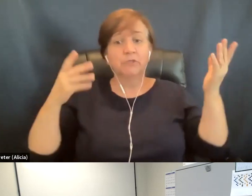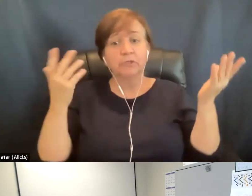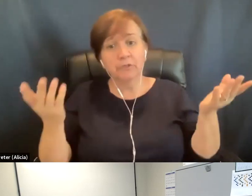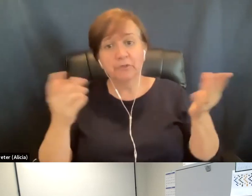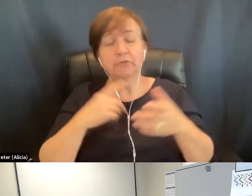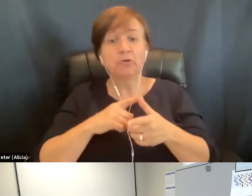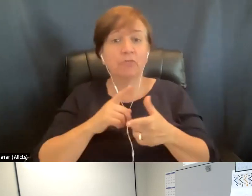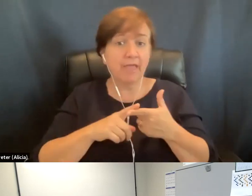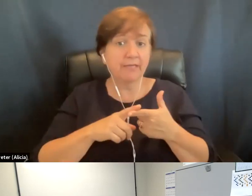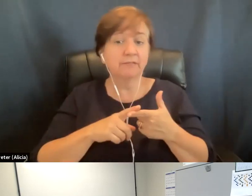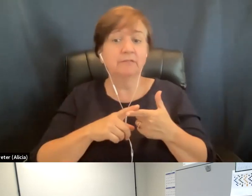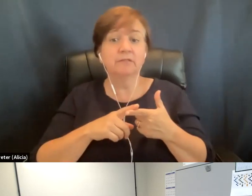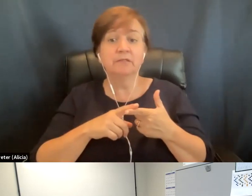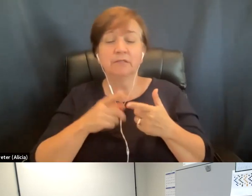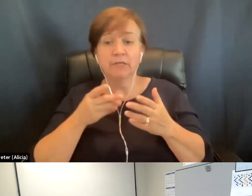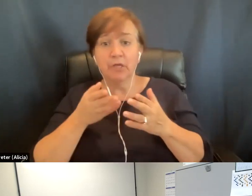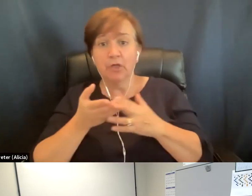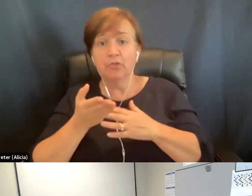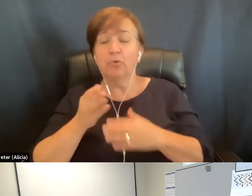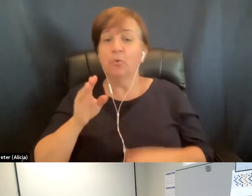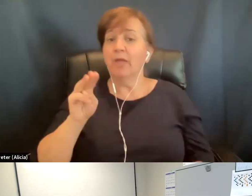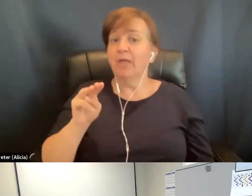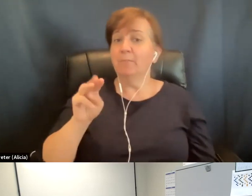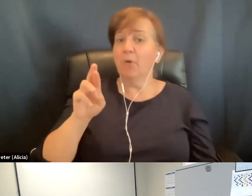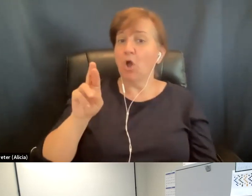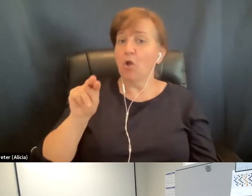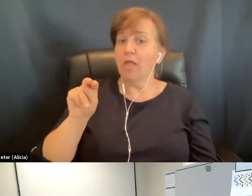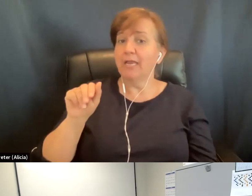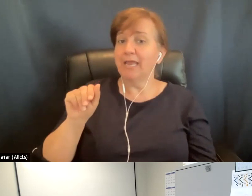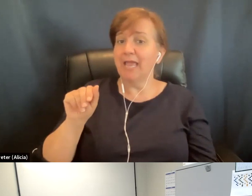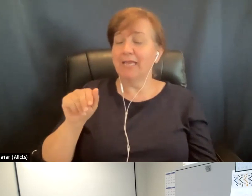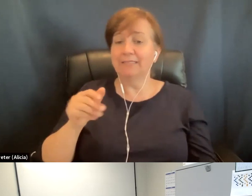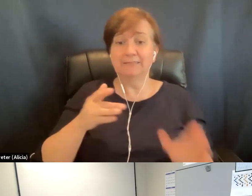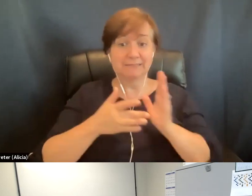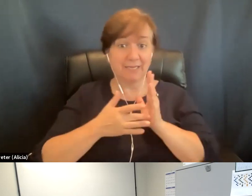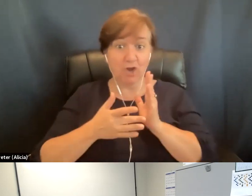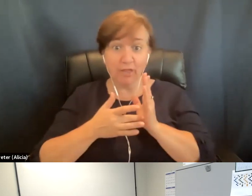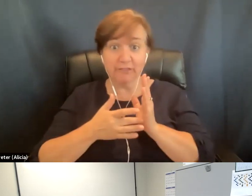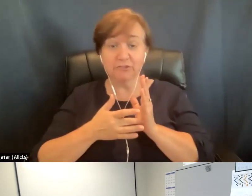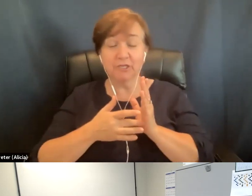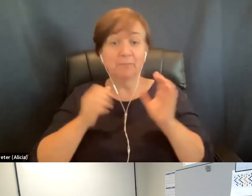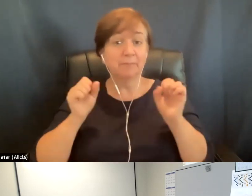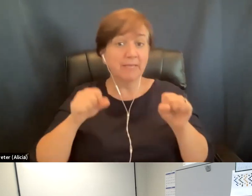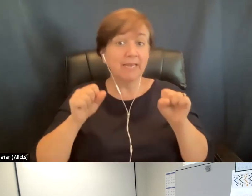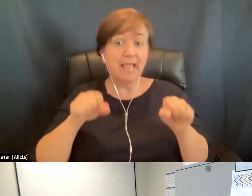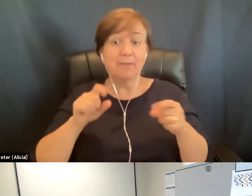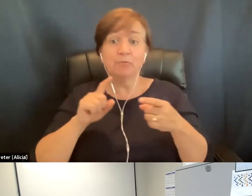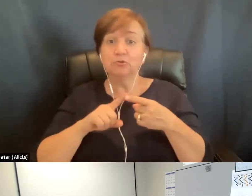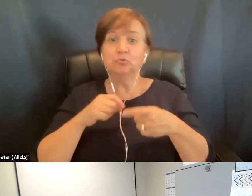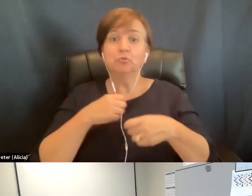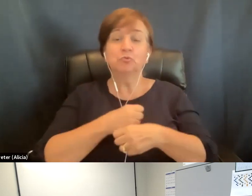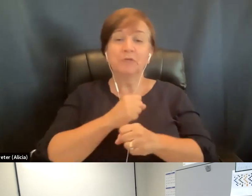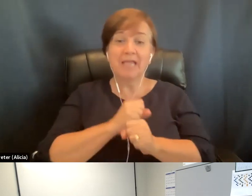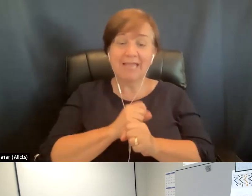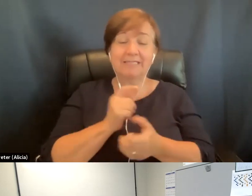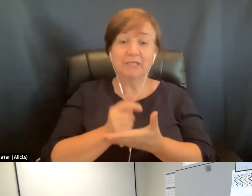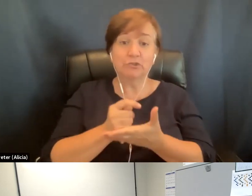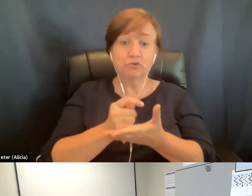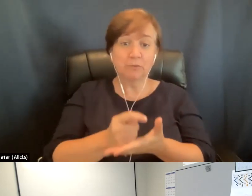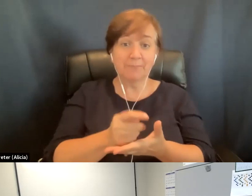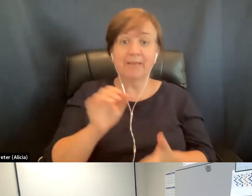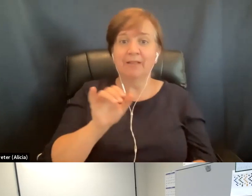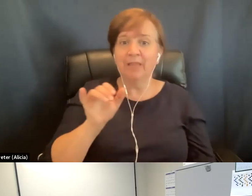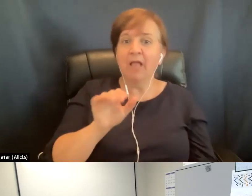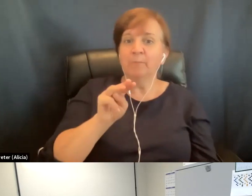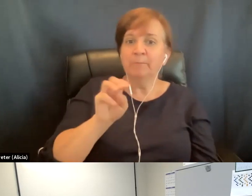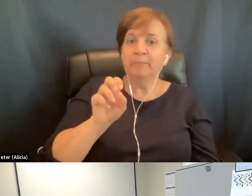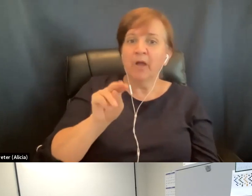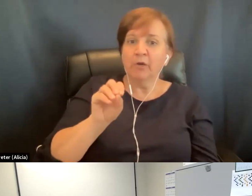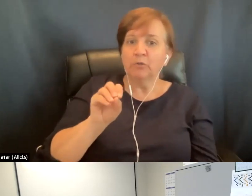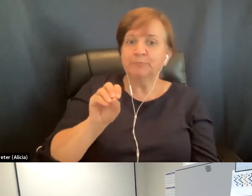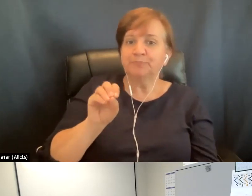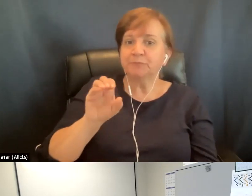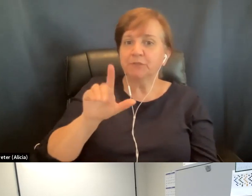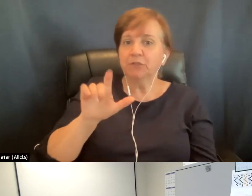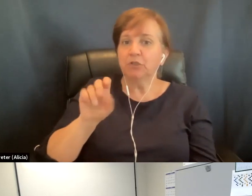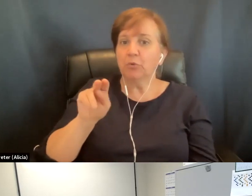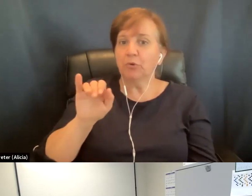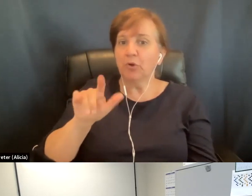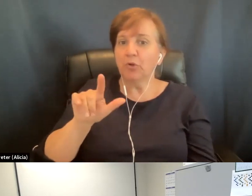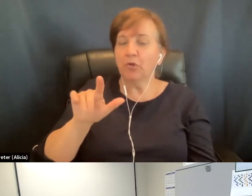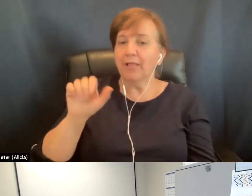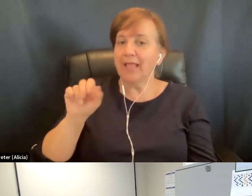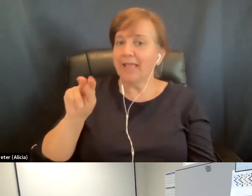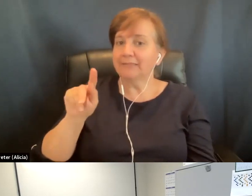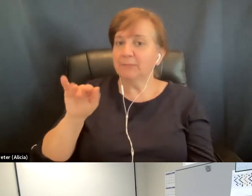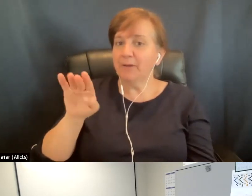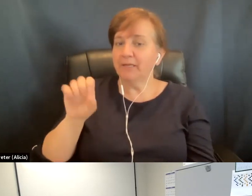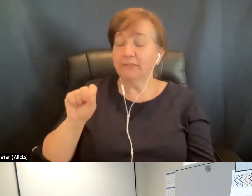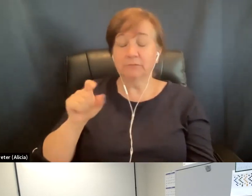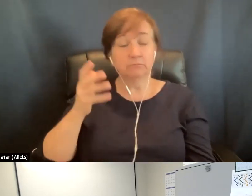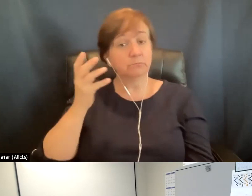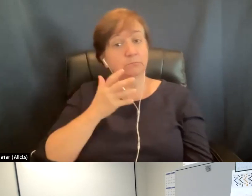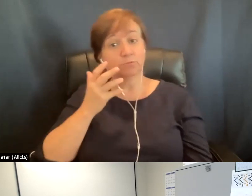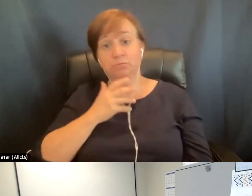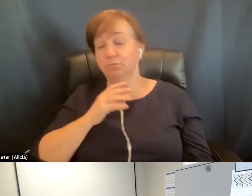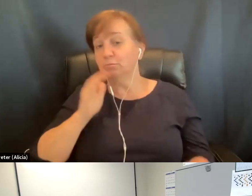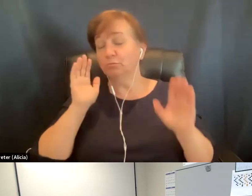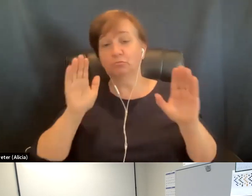Dr. Elsa Villarino: Again, through the Mr rene technology, the being able to create a treatment, such as monoclonal antibodies was truly one of the great advantages of science.